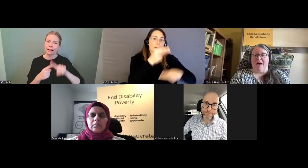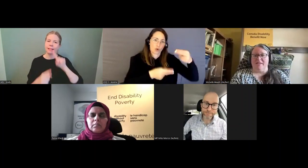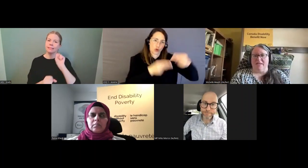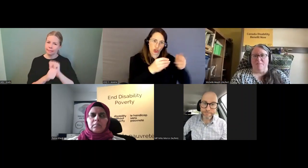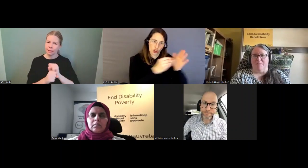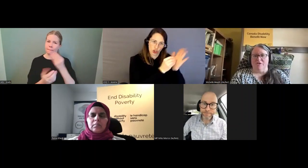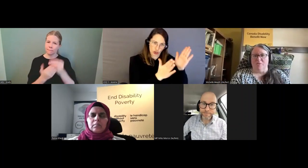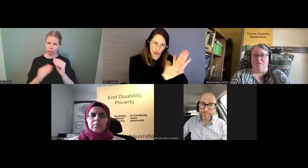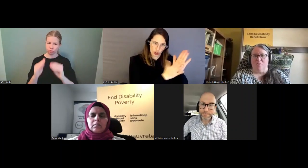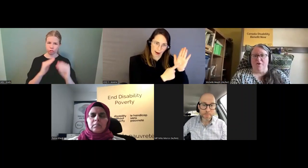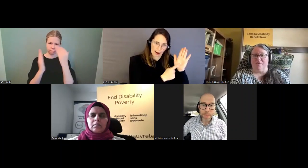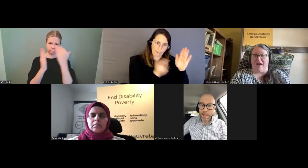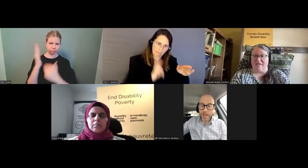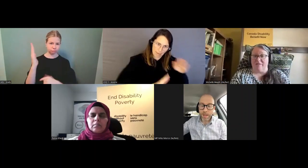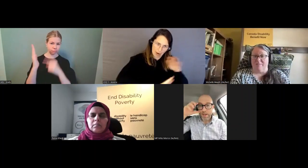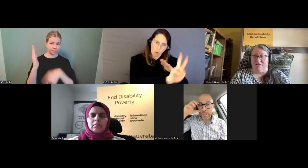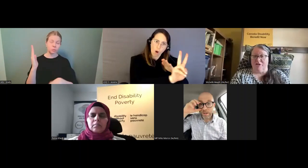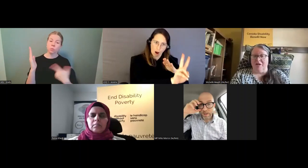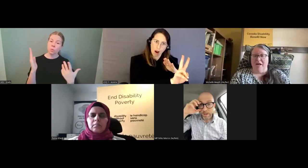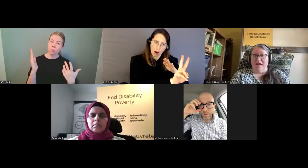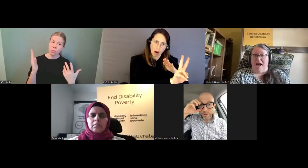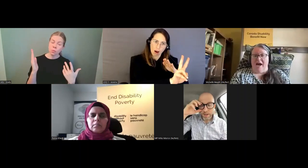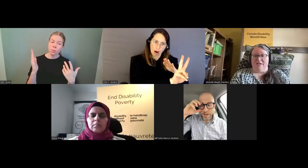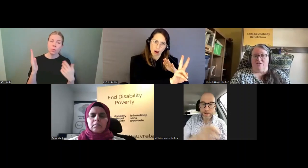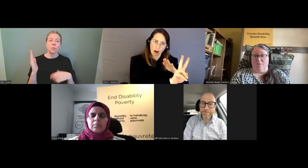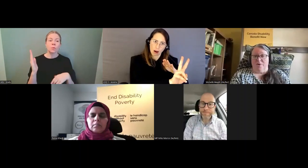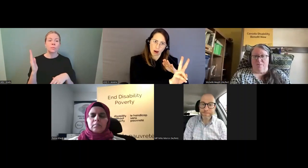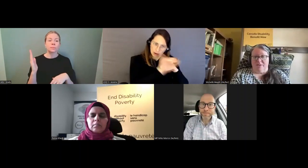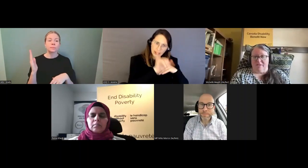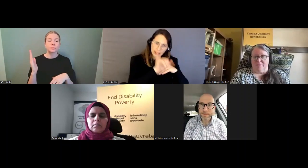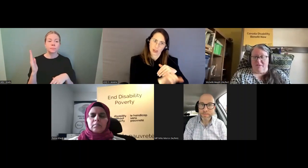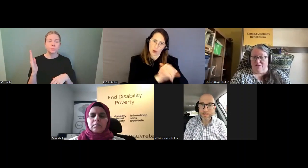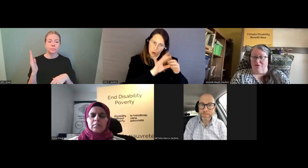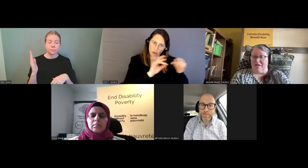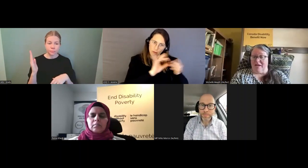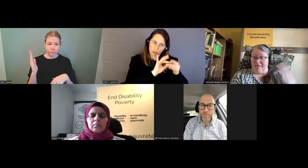TO KEEP ON DOING THE WORK THAT HAS TO BE DONE AND TO WORK WITH DISABILITY ORGANIZATIONS,